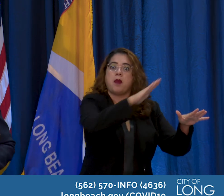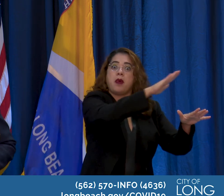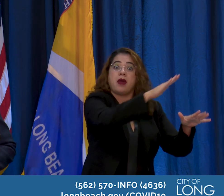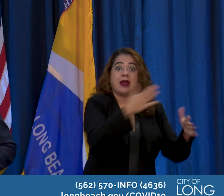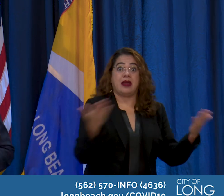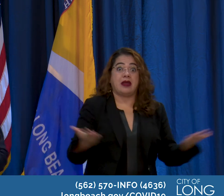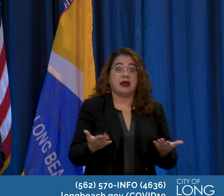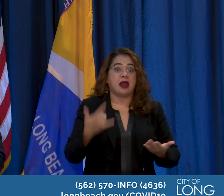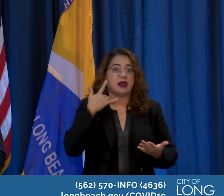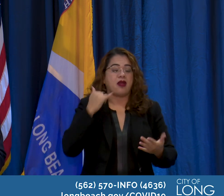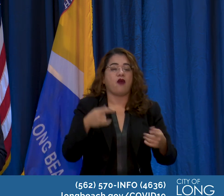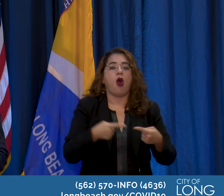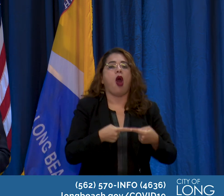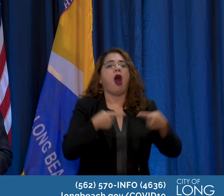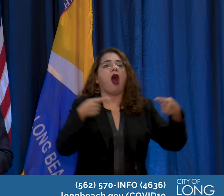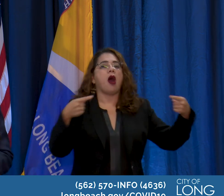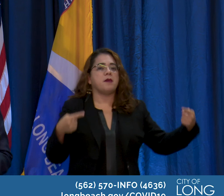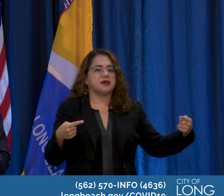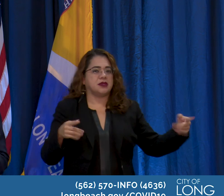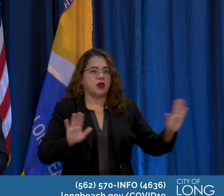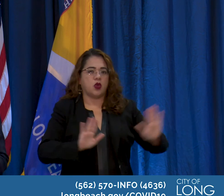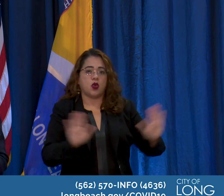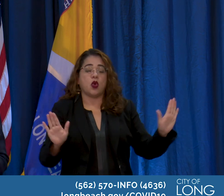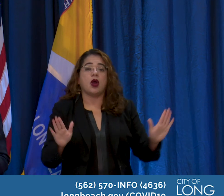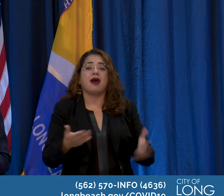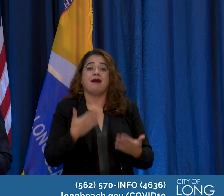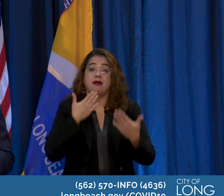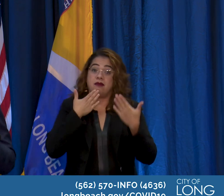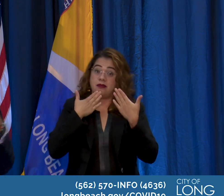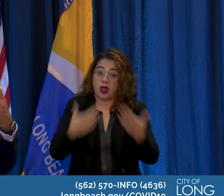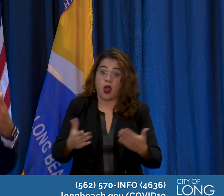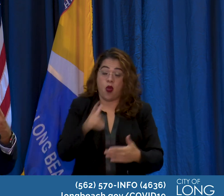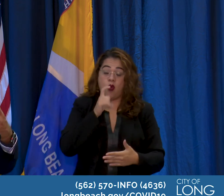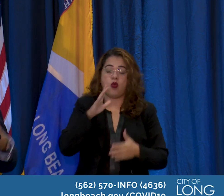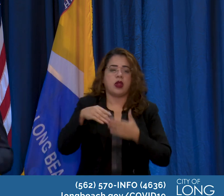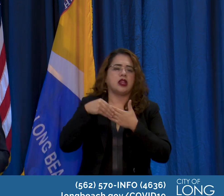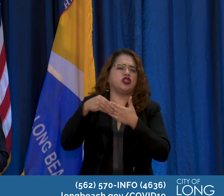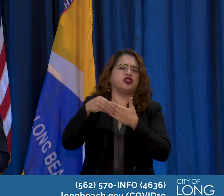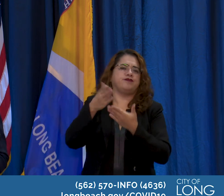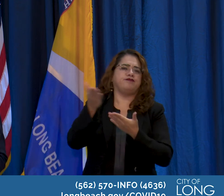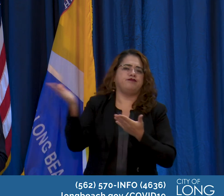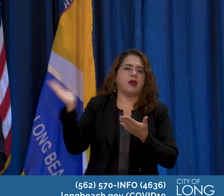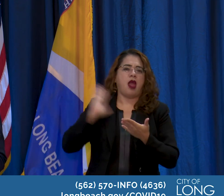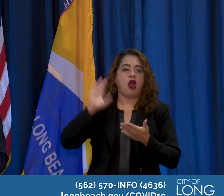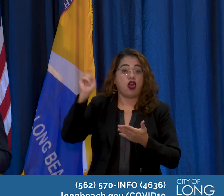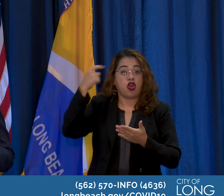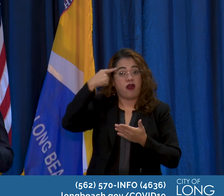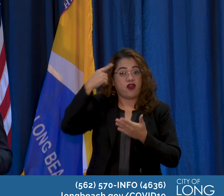I think thanks to leadership of our governor, of all of our regional partners, and certainly